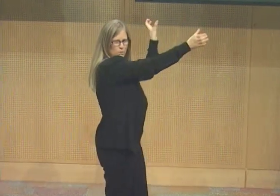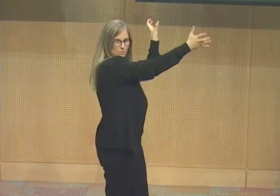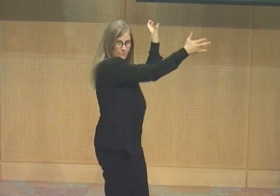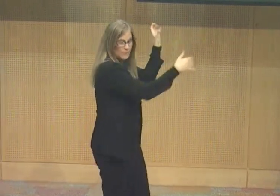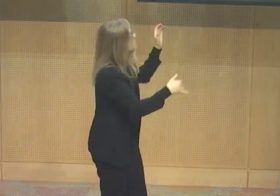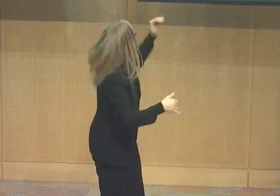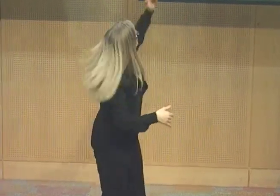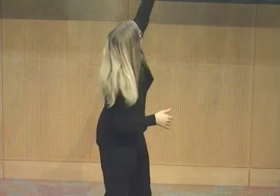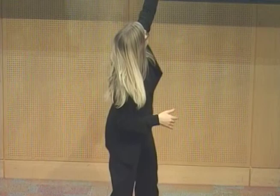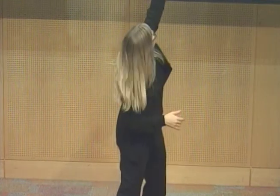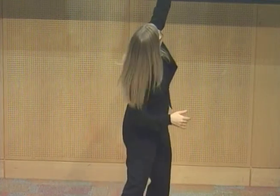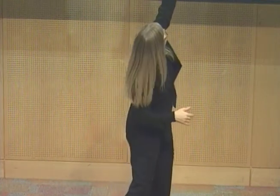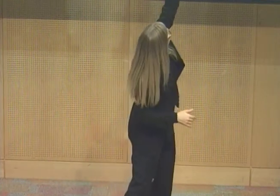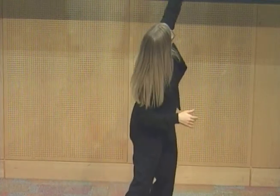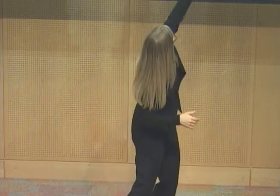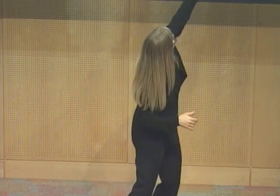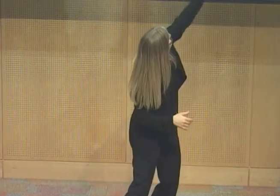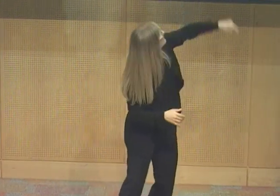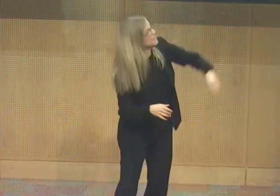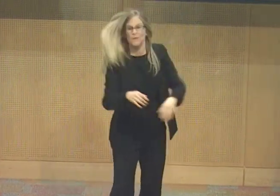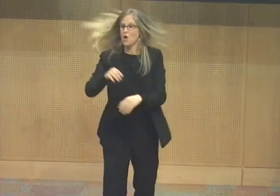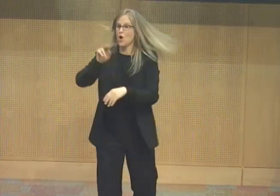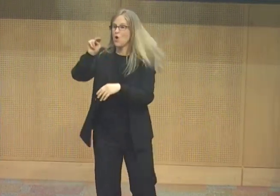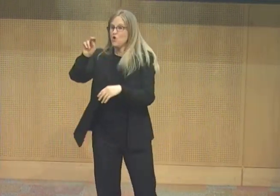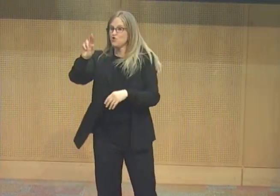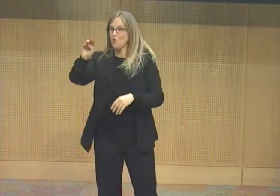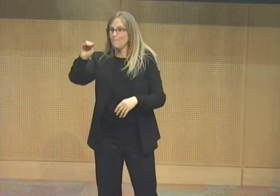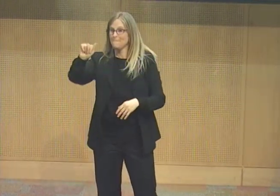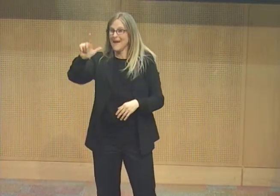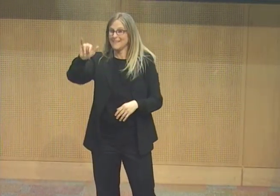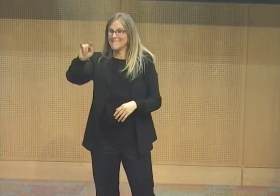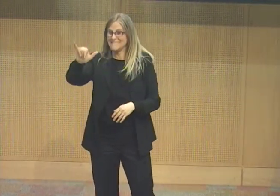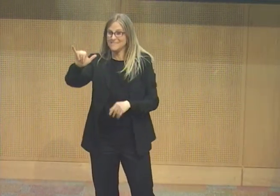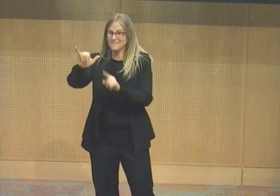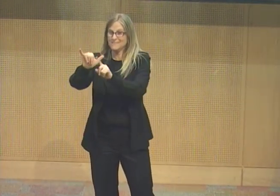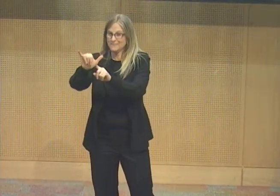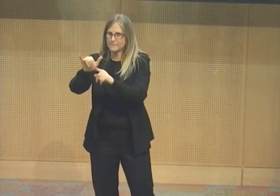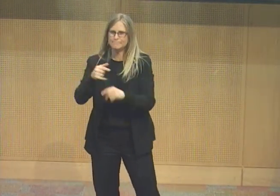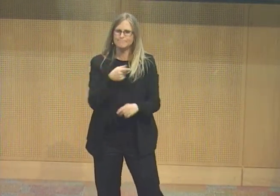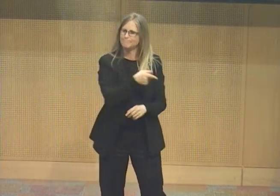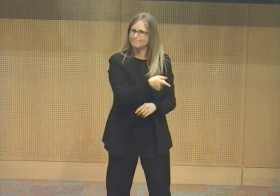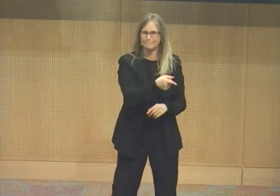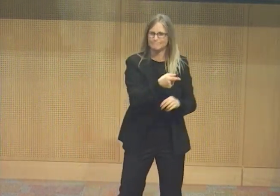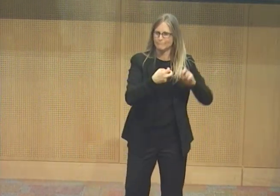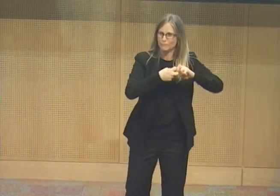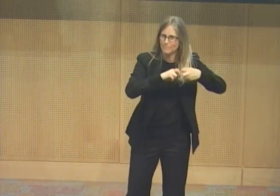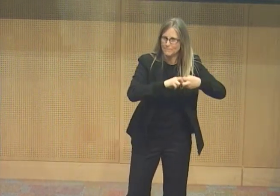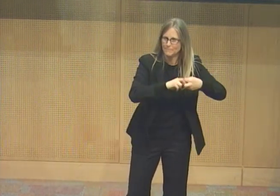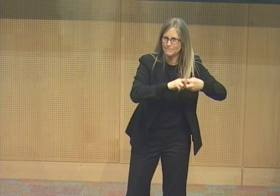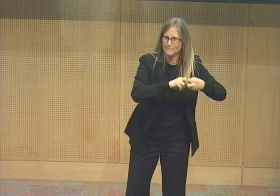on their hearing loss. Normality is below that--